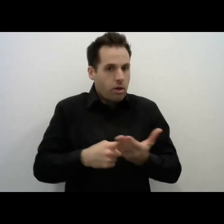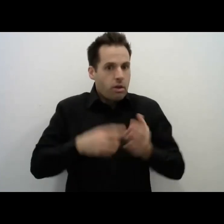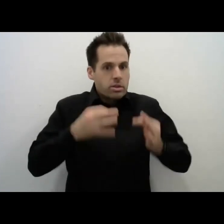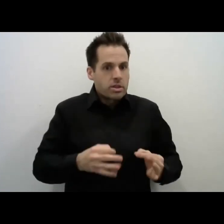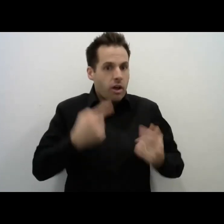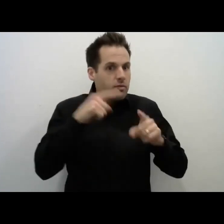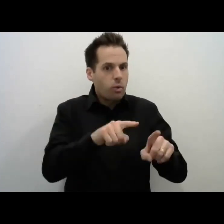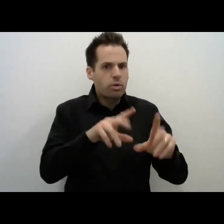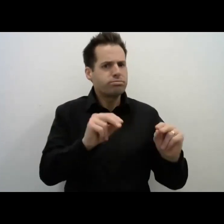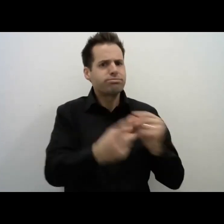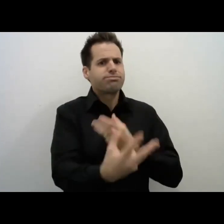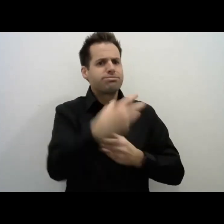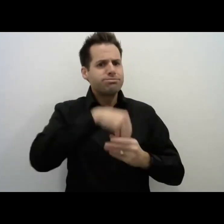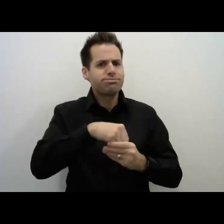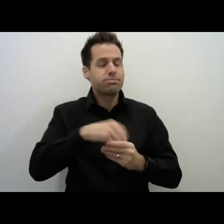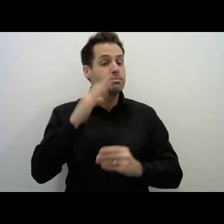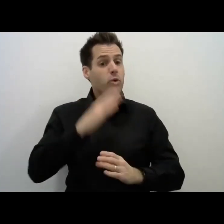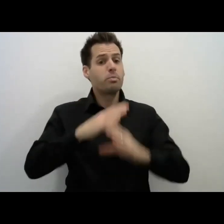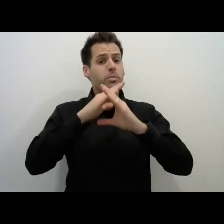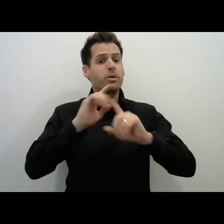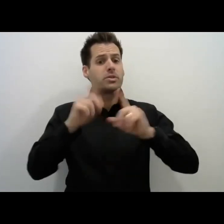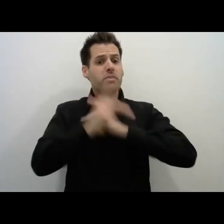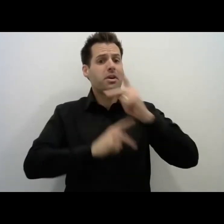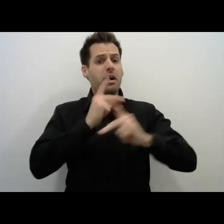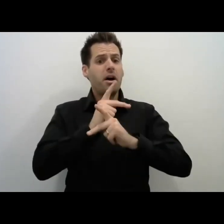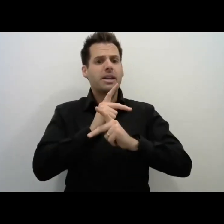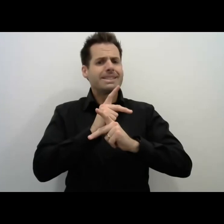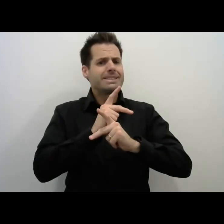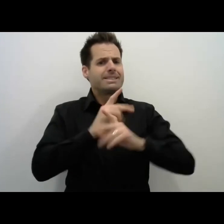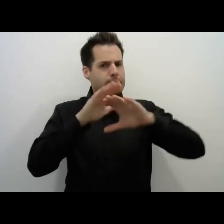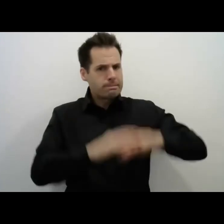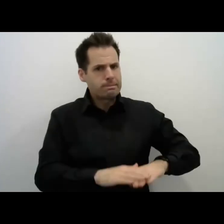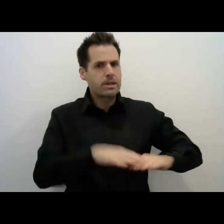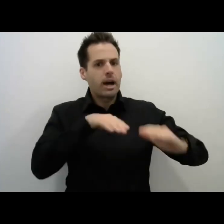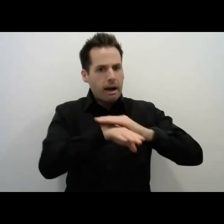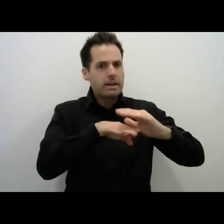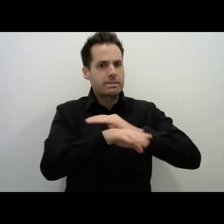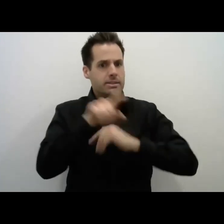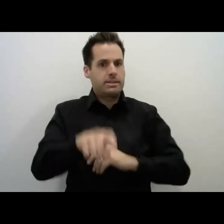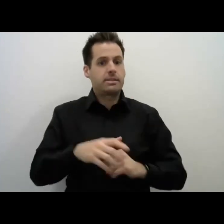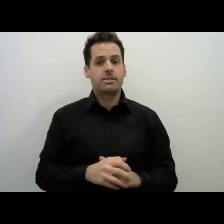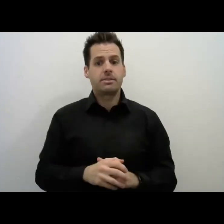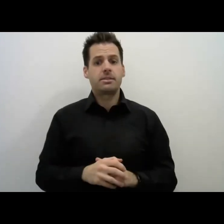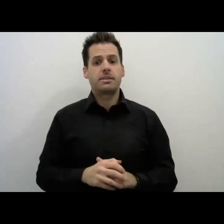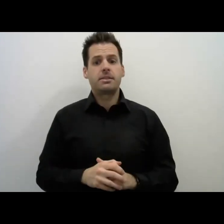face and how can we create access and today we we heard the subject narrowly for people who use